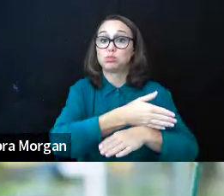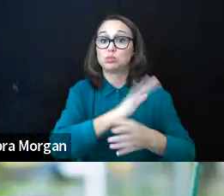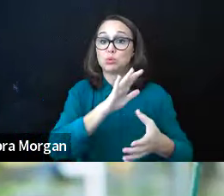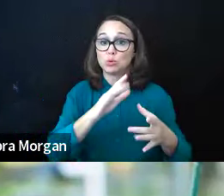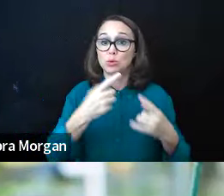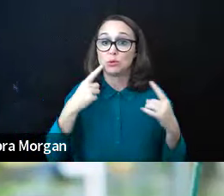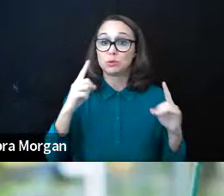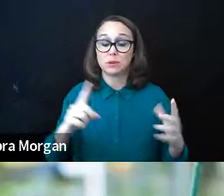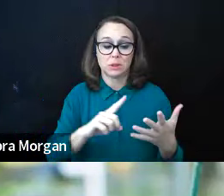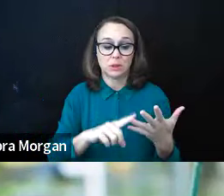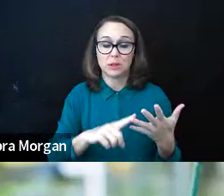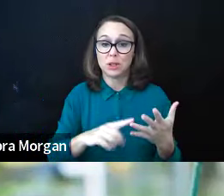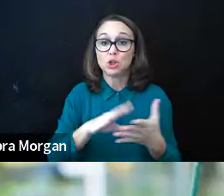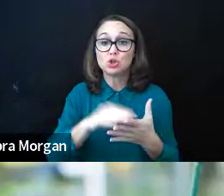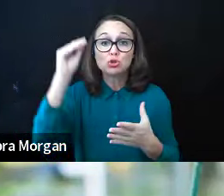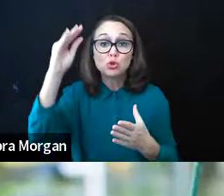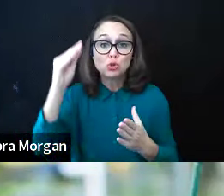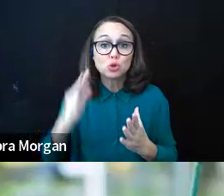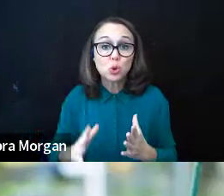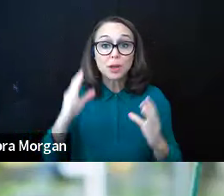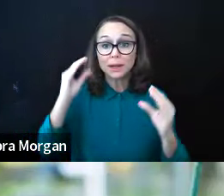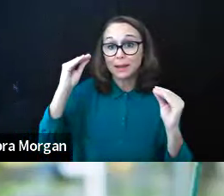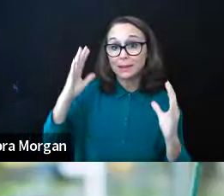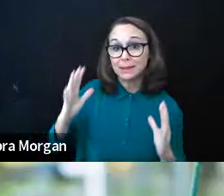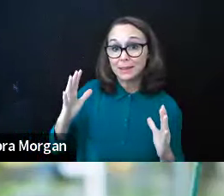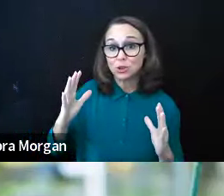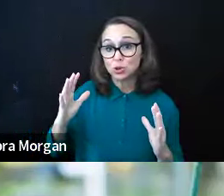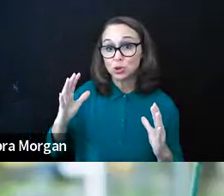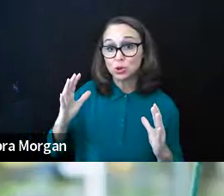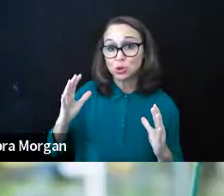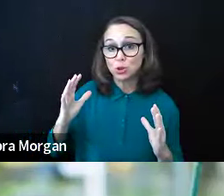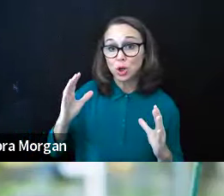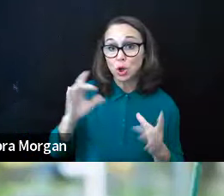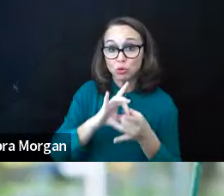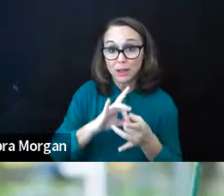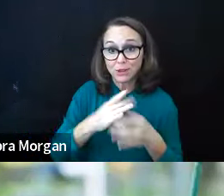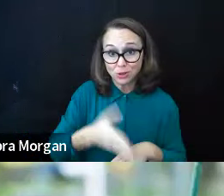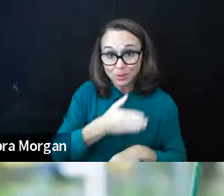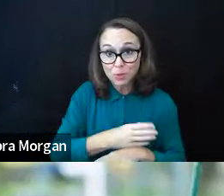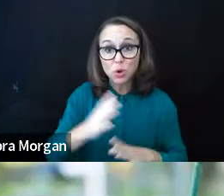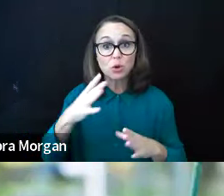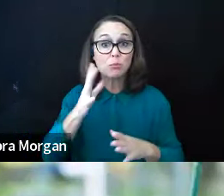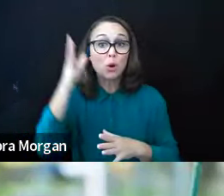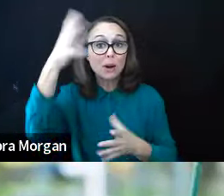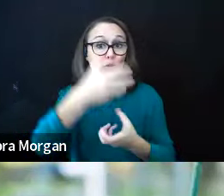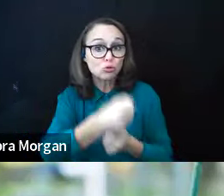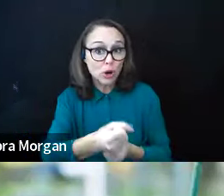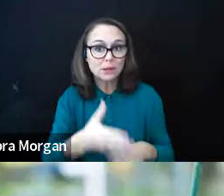teacher relationships and parental trust. The next approach is after school programs and activities,